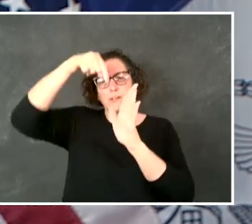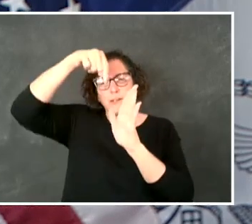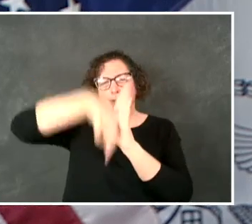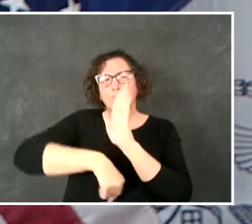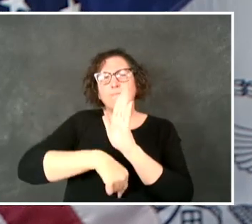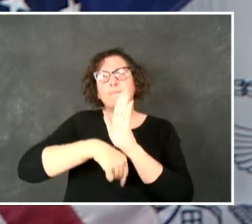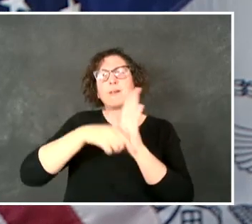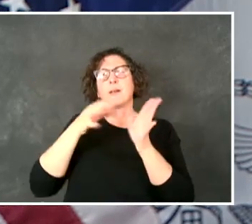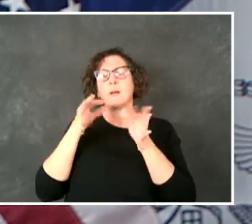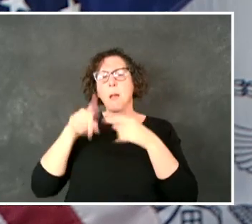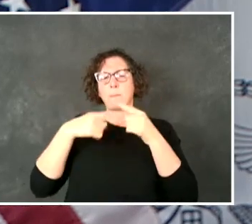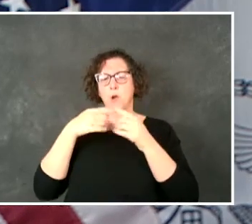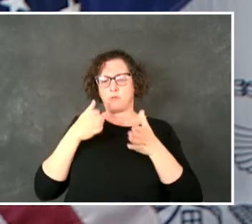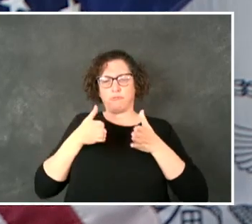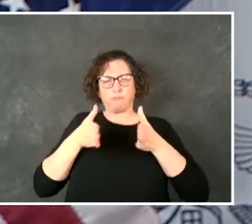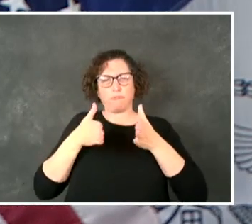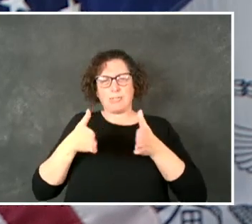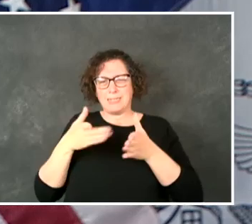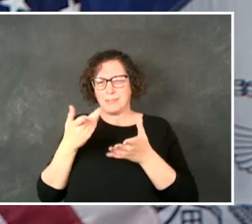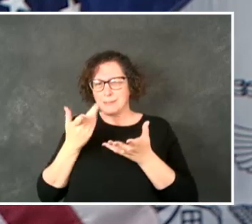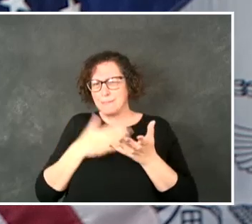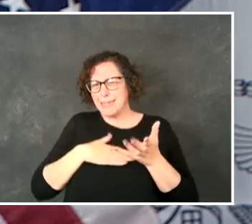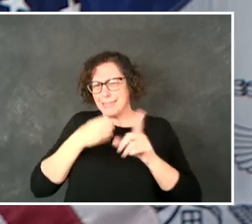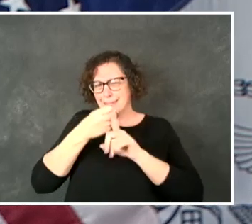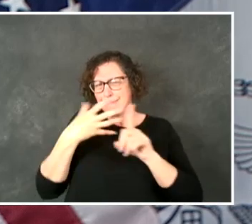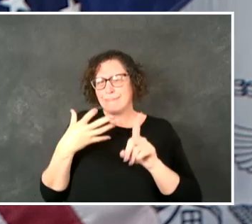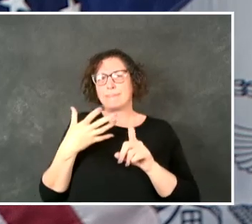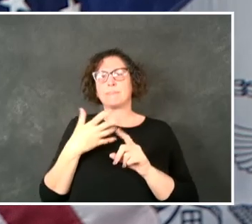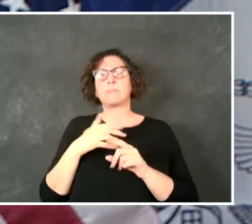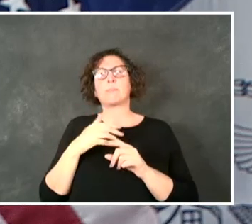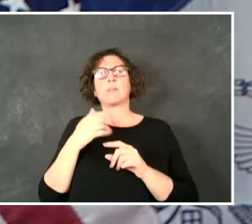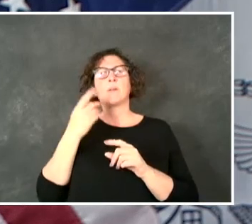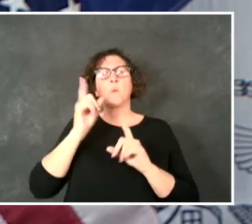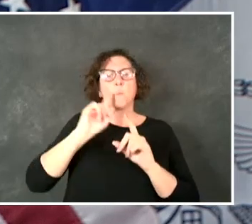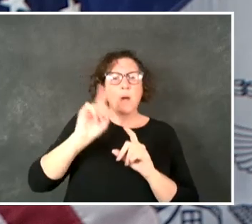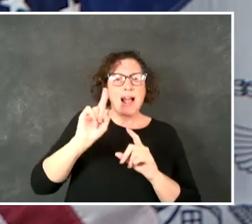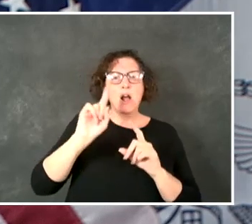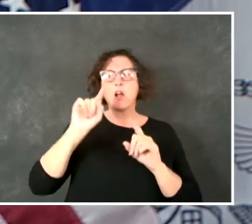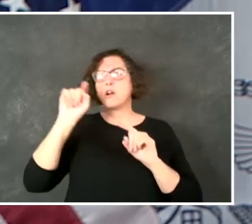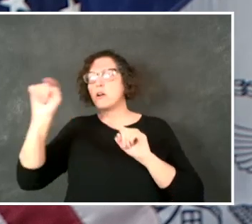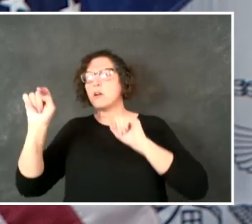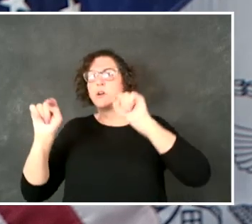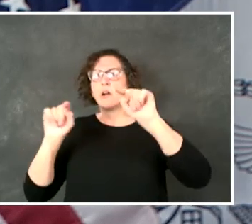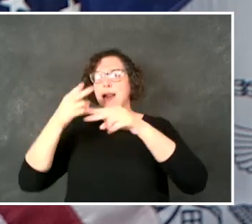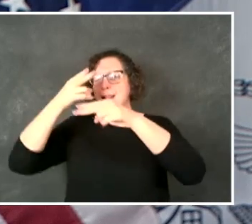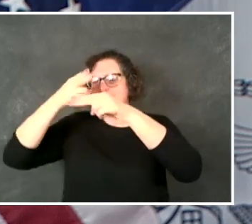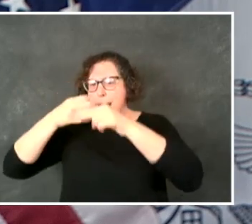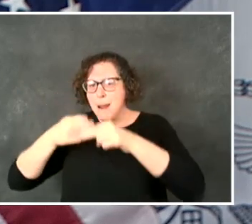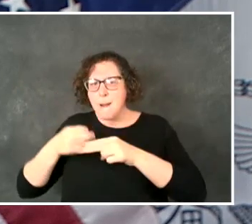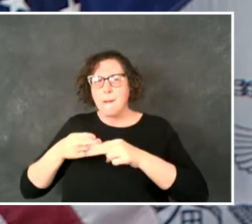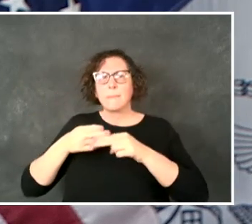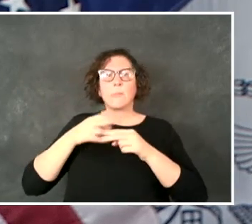DETAILS ABOUT THE STREETL COSREU PLAN. CAN YOU HELP NEW